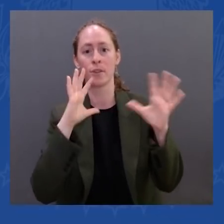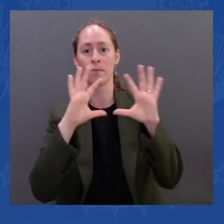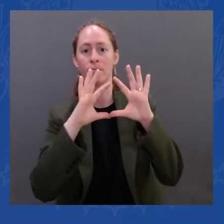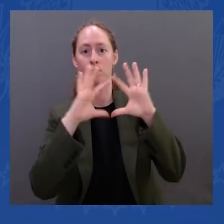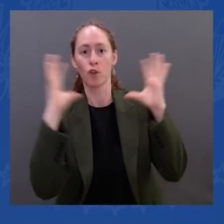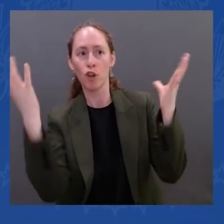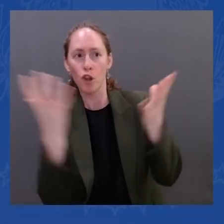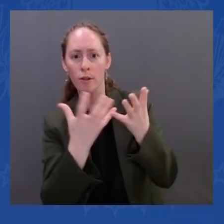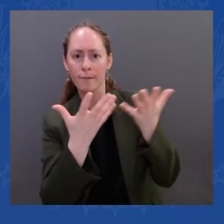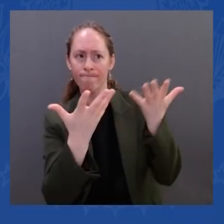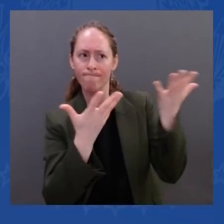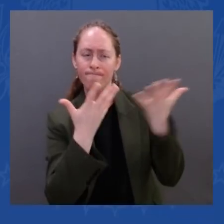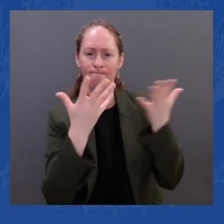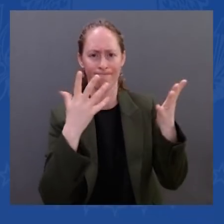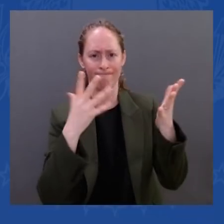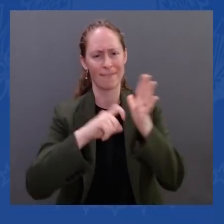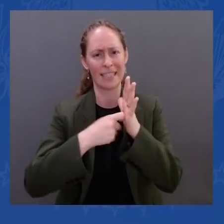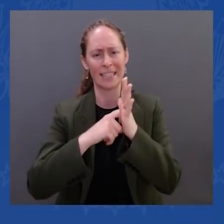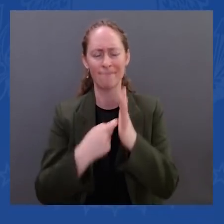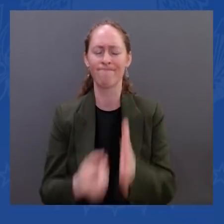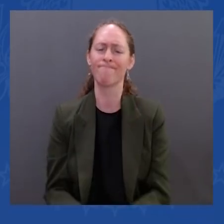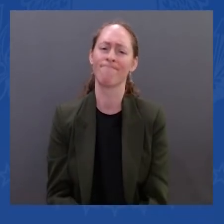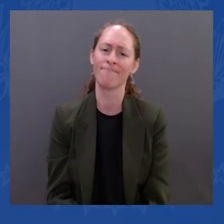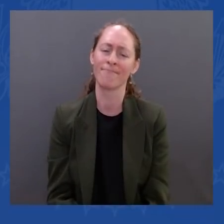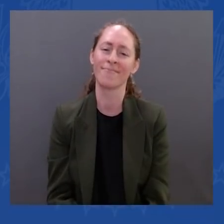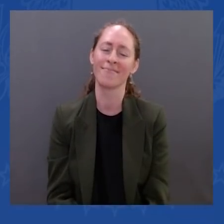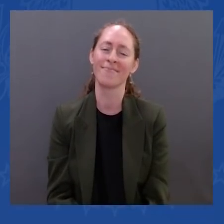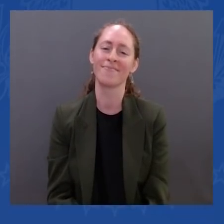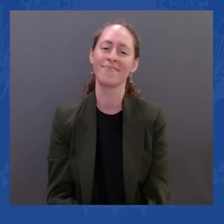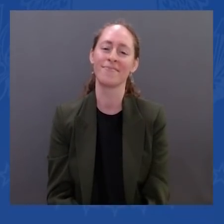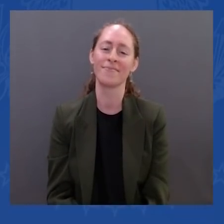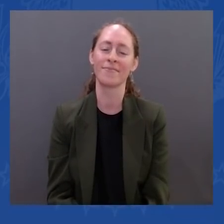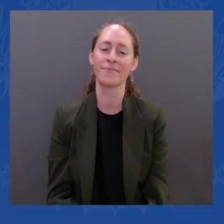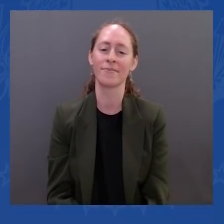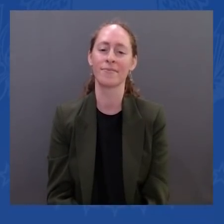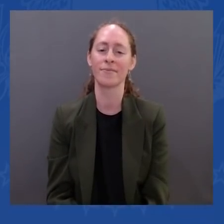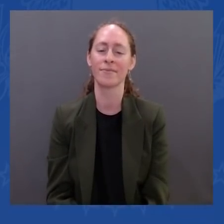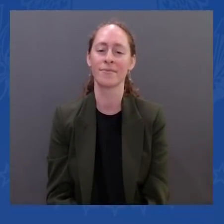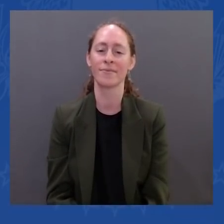was more important than ever in respect of two points.